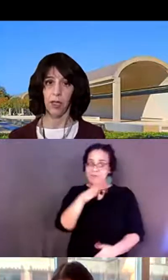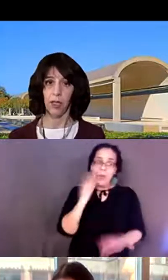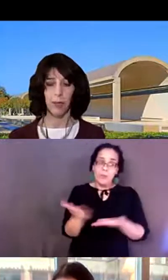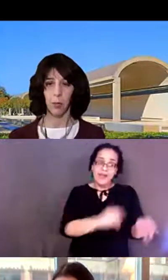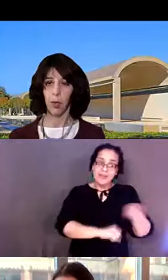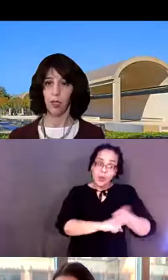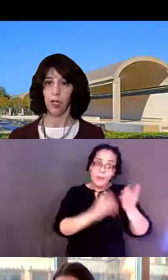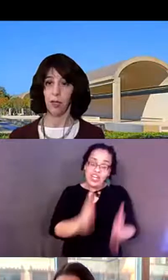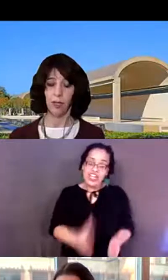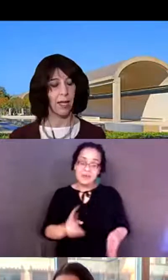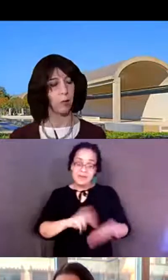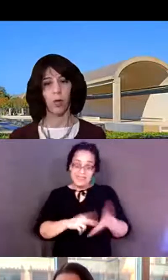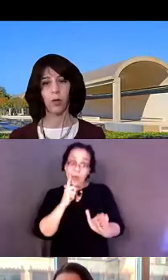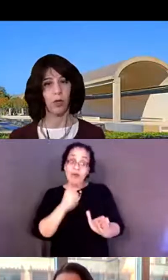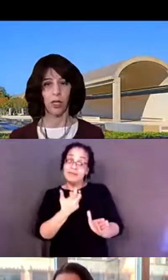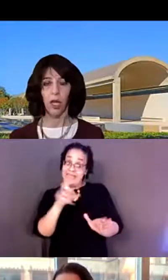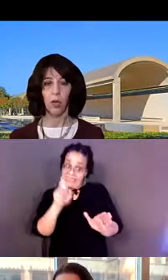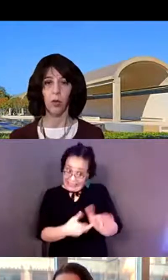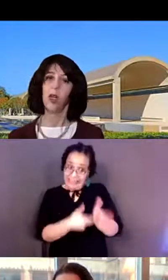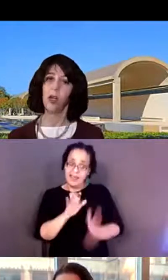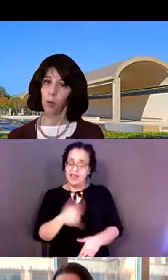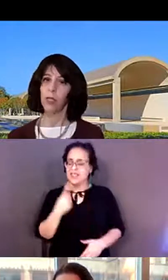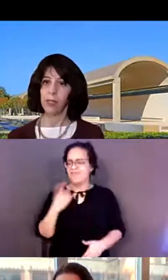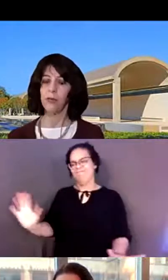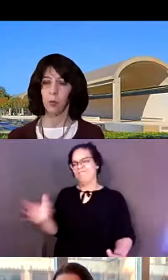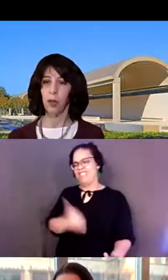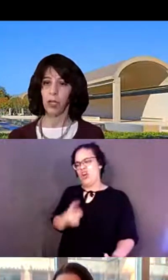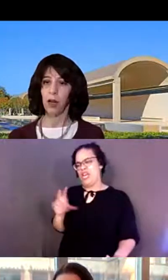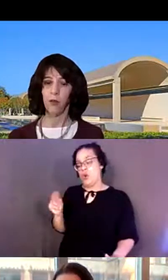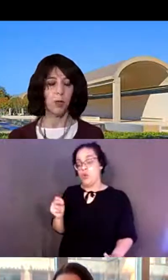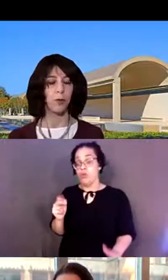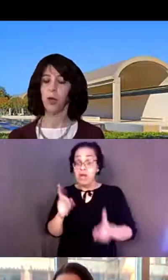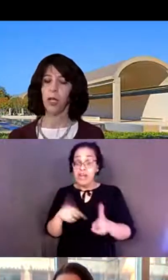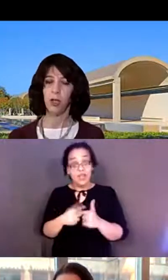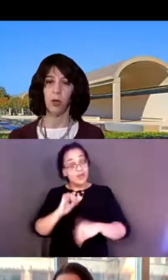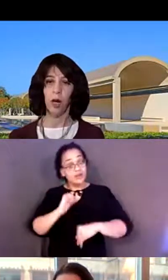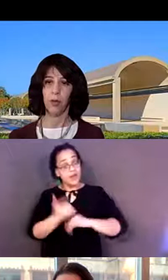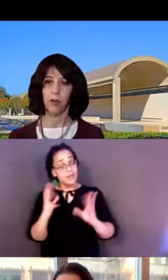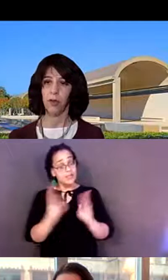my support person. And if they say oh, sorry, no - well, let's have a support care